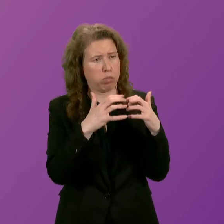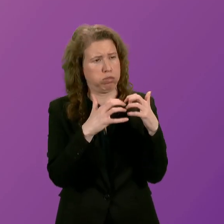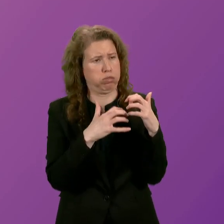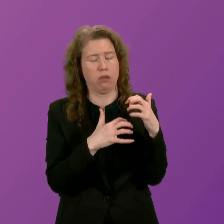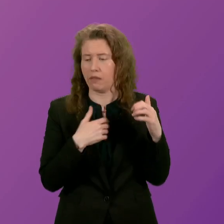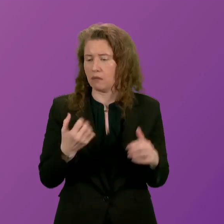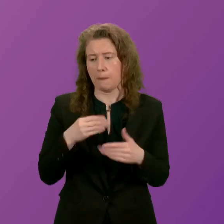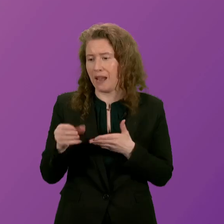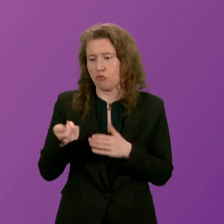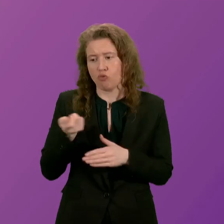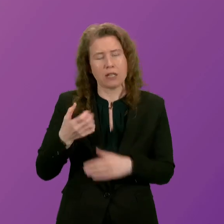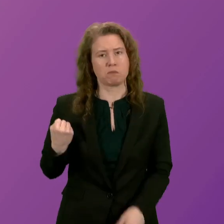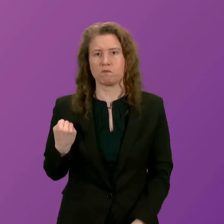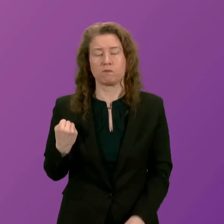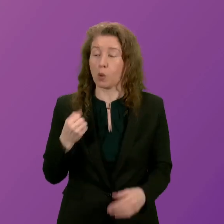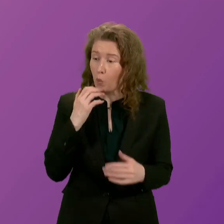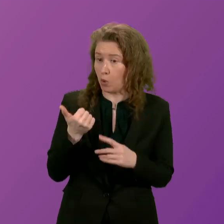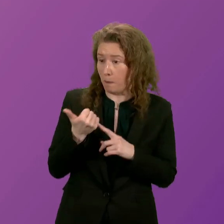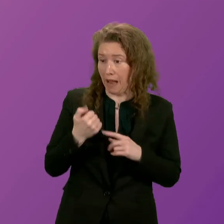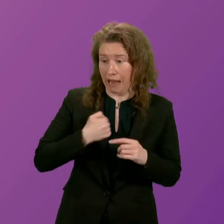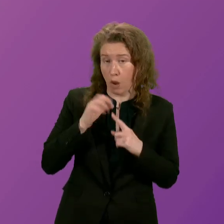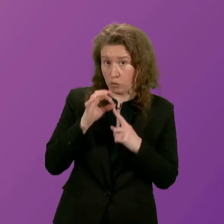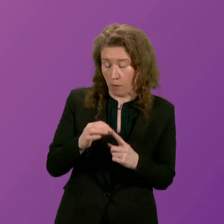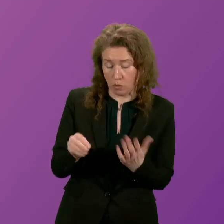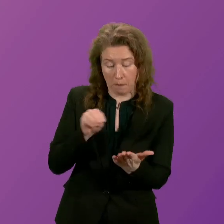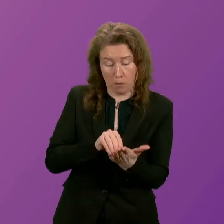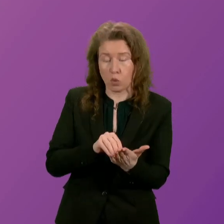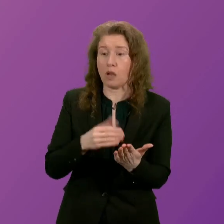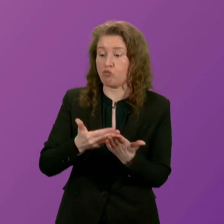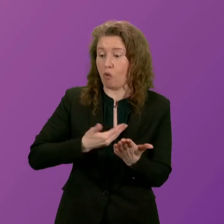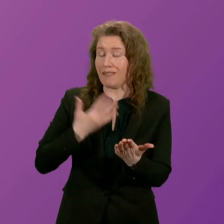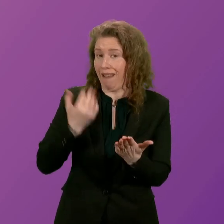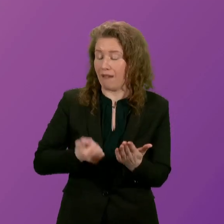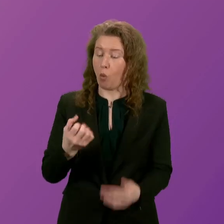Minister back the Green proposal to give people the right to withhold rent payment until repairs